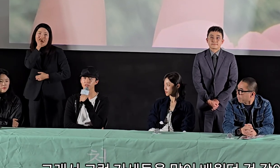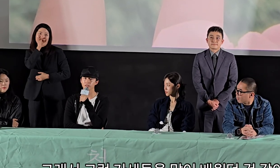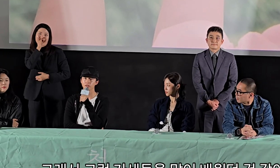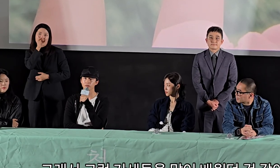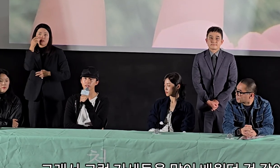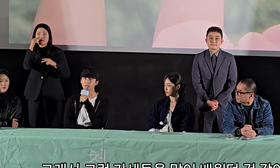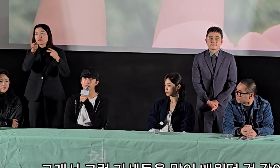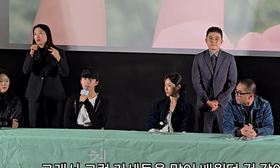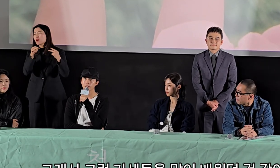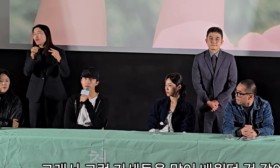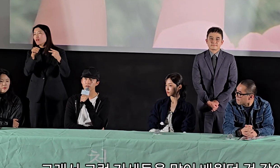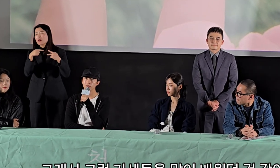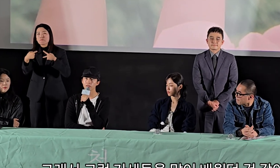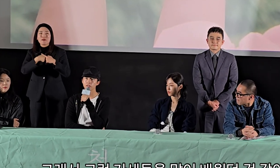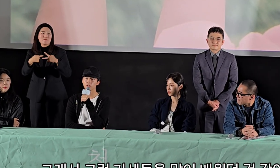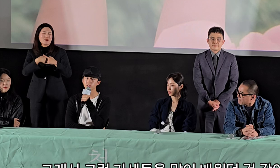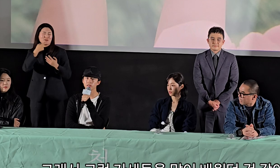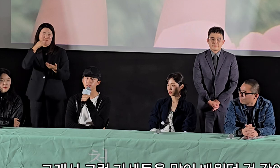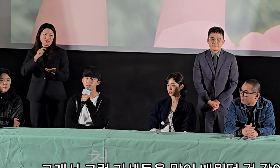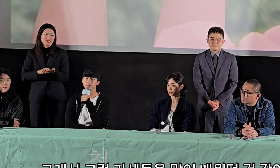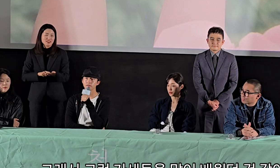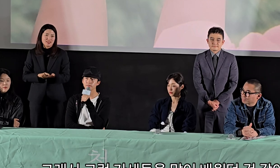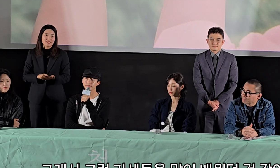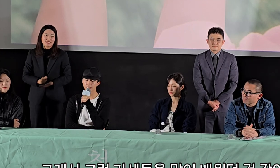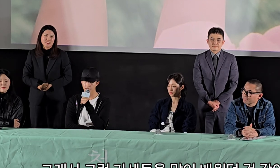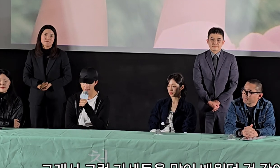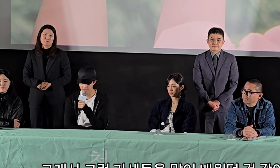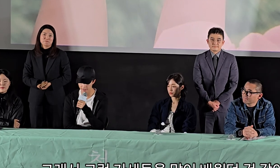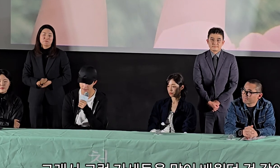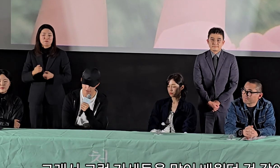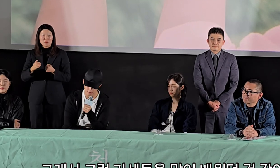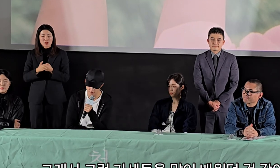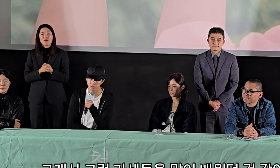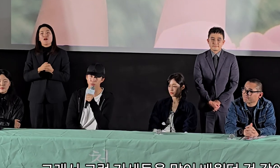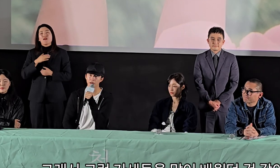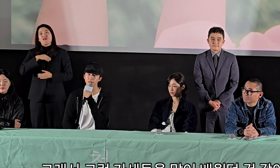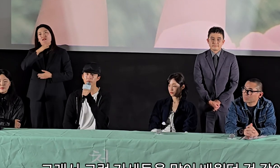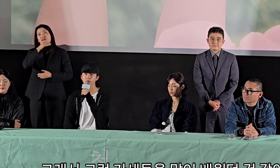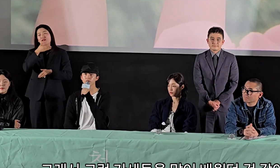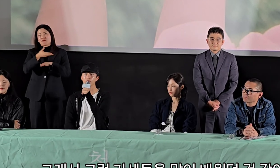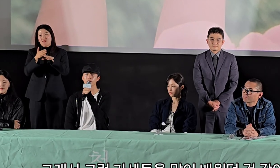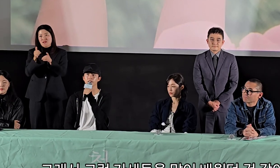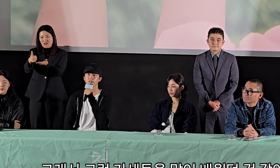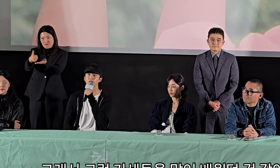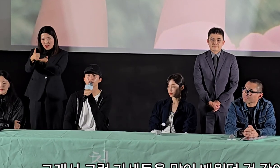Through this, I learned a lot